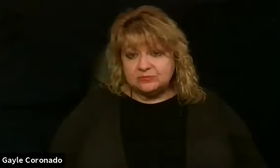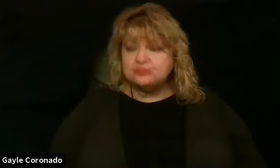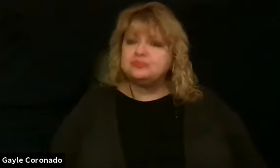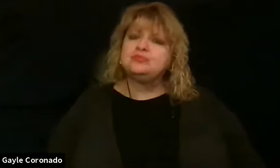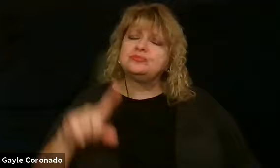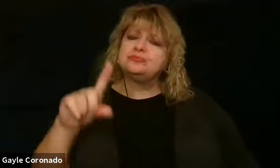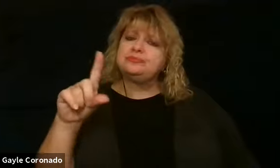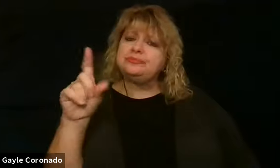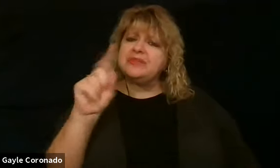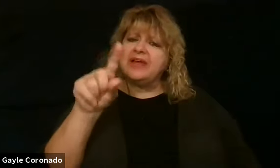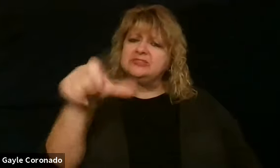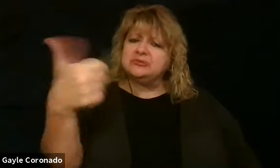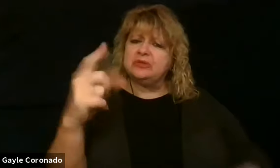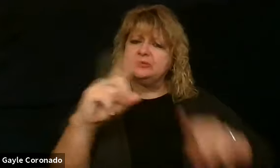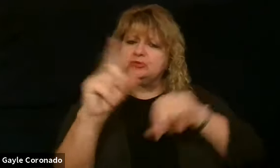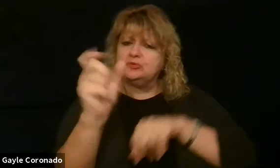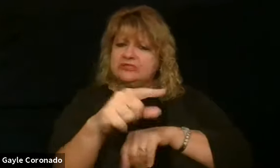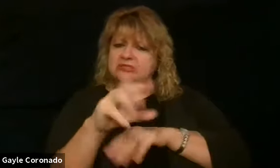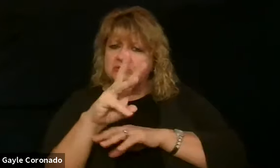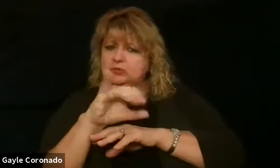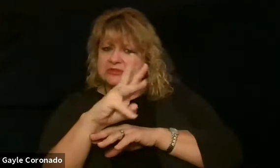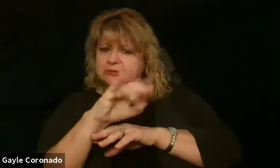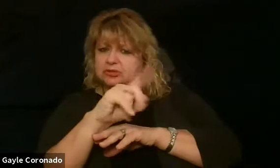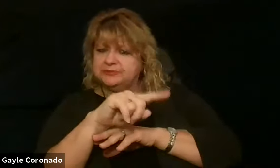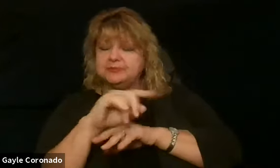Do you can I ask you another question.